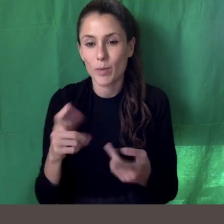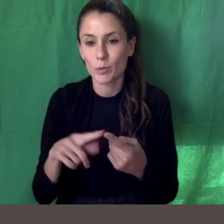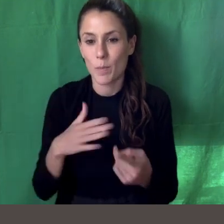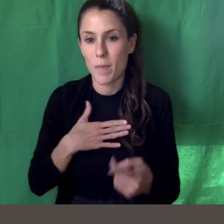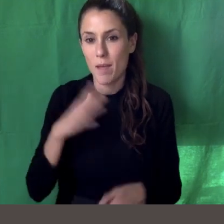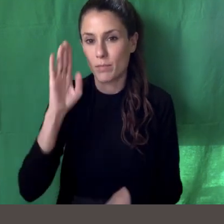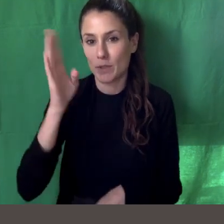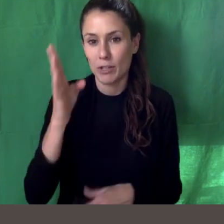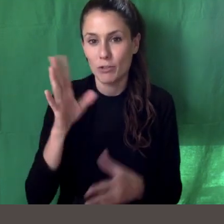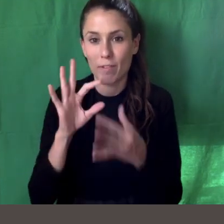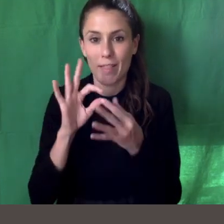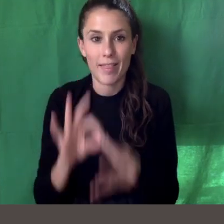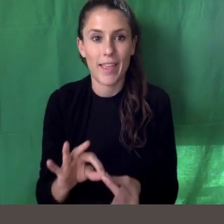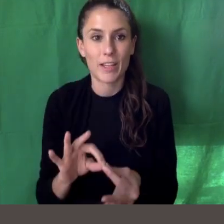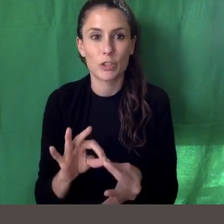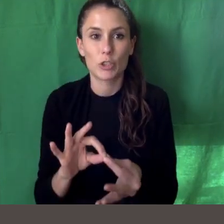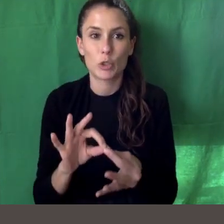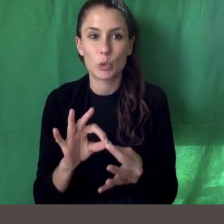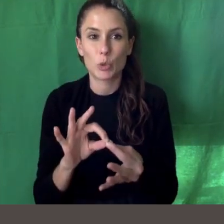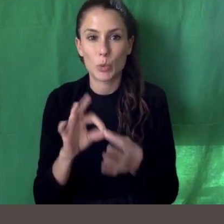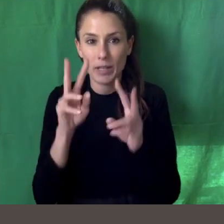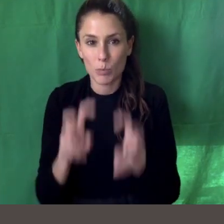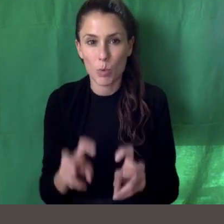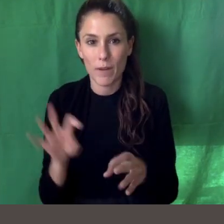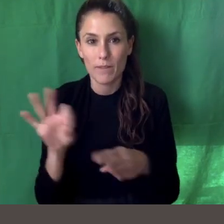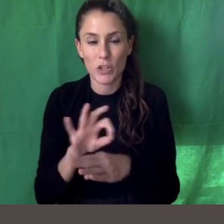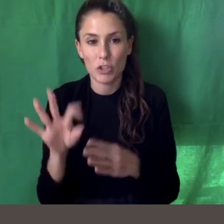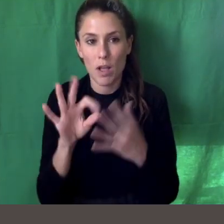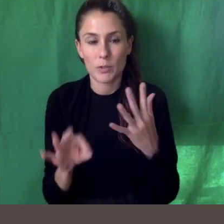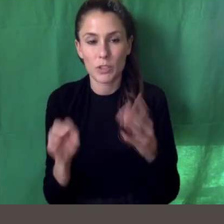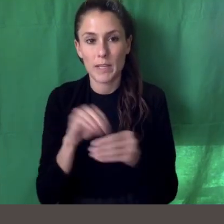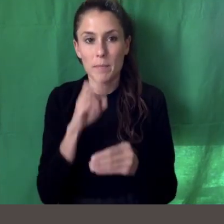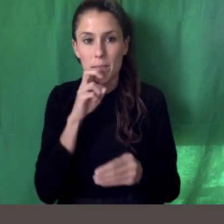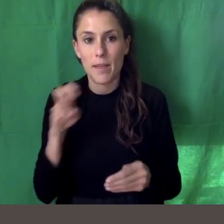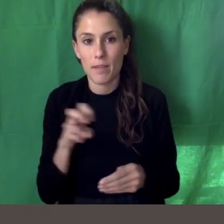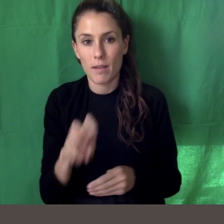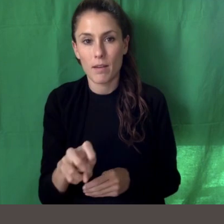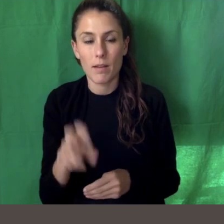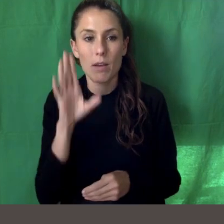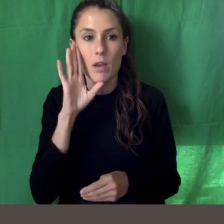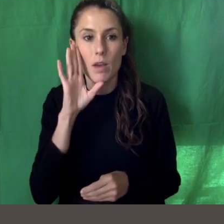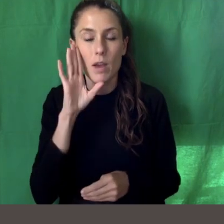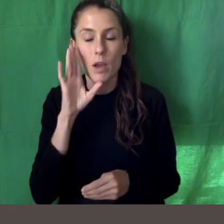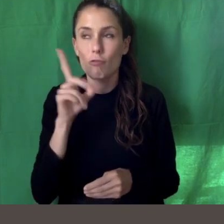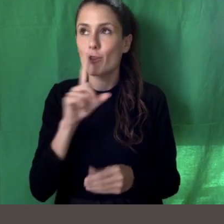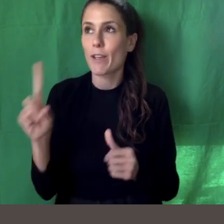Hello and welcome to my talk on exploring functional options in Python. I was first